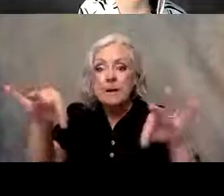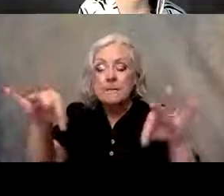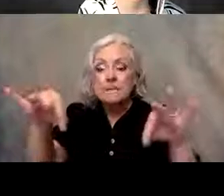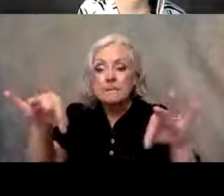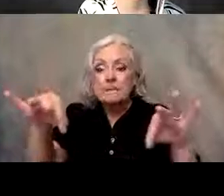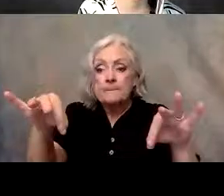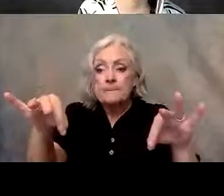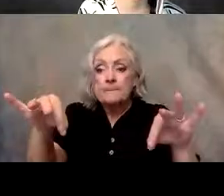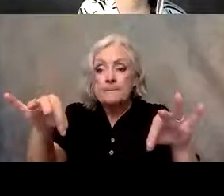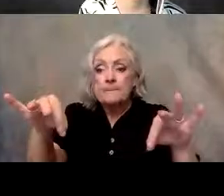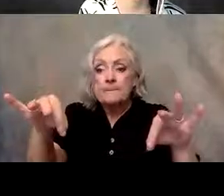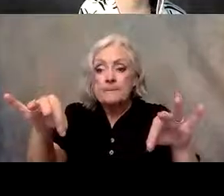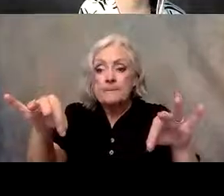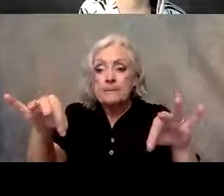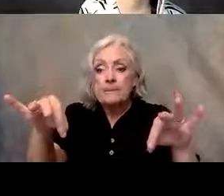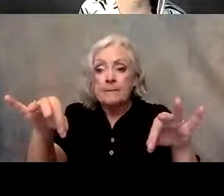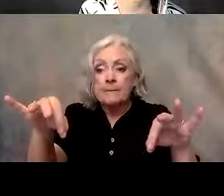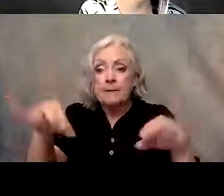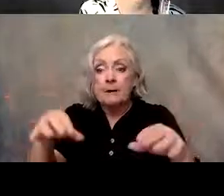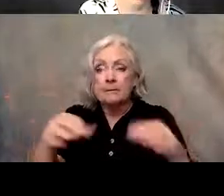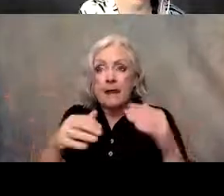going to need to be a limit of characters per second displayed.